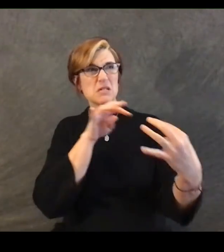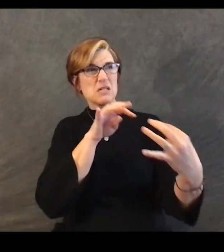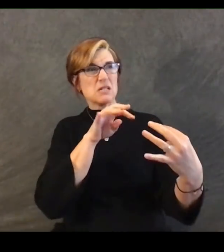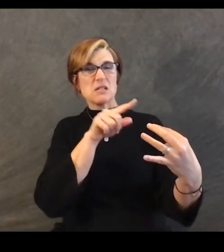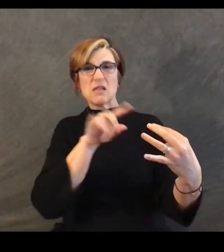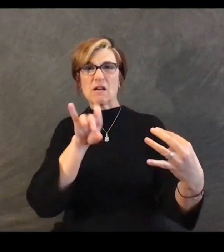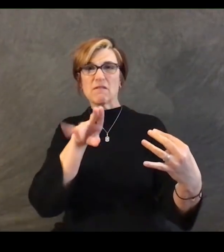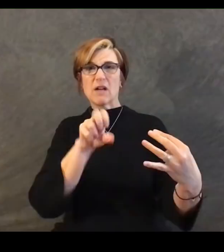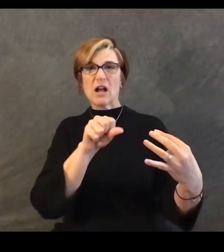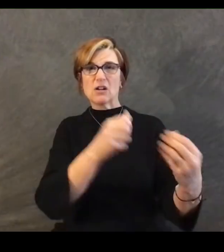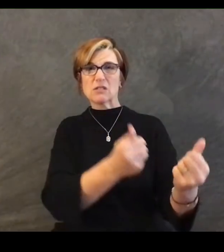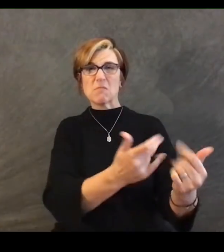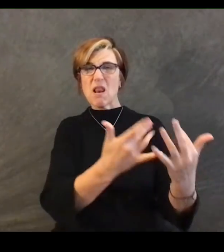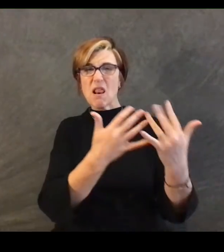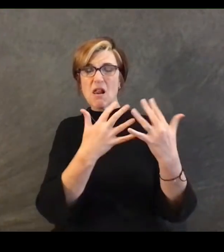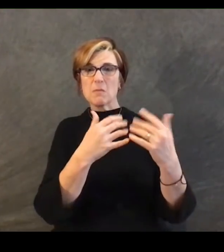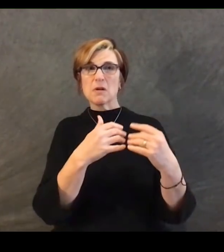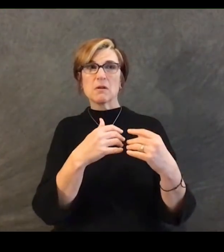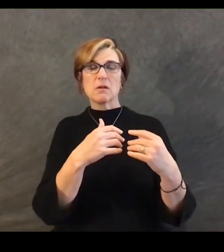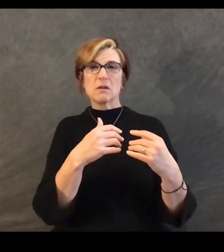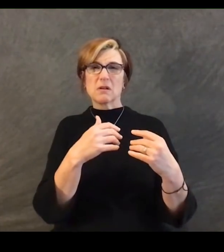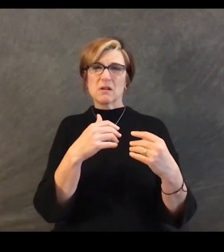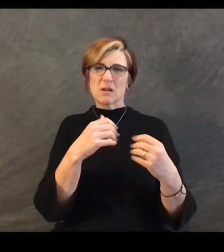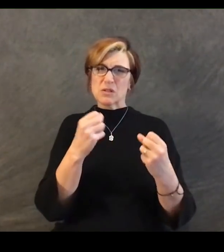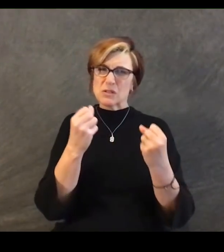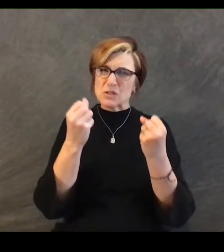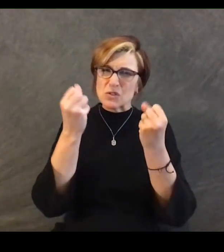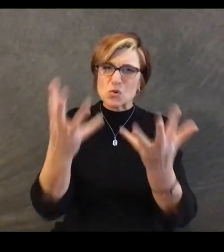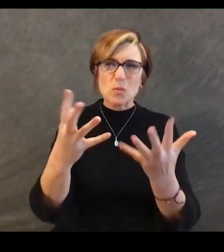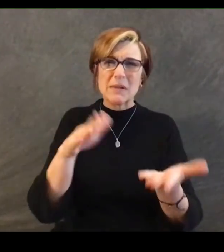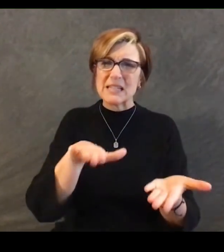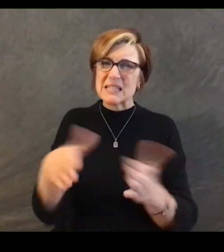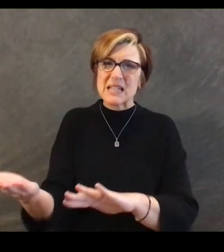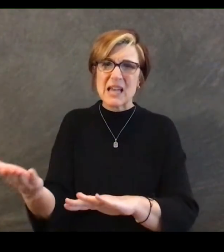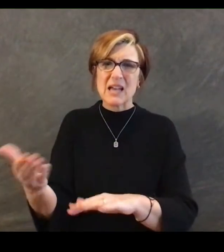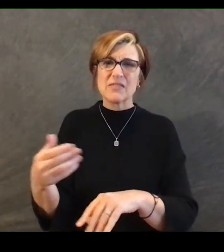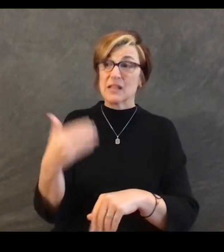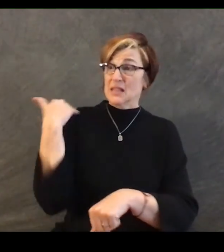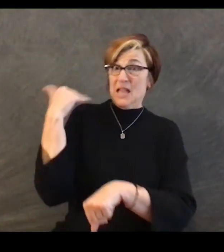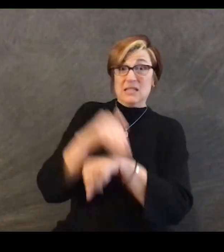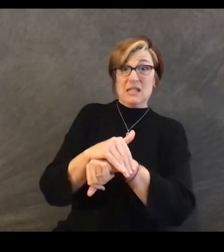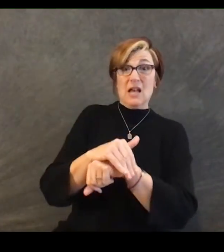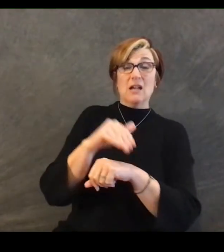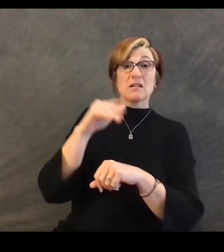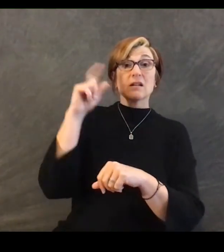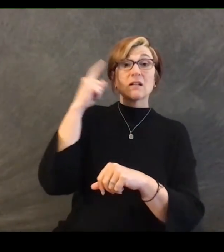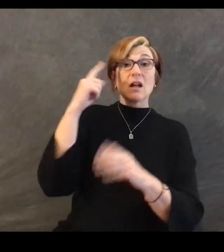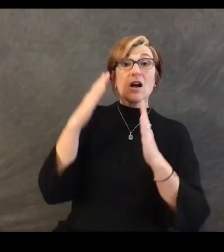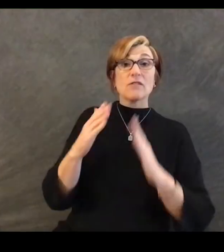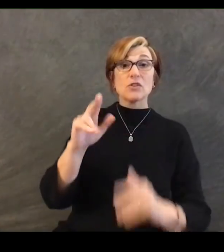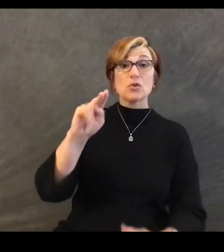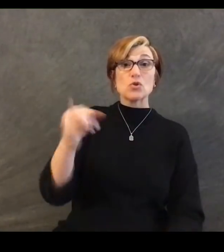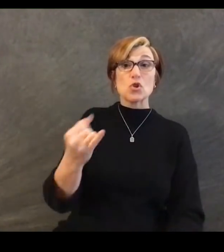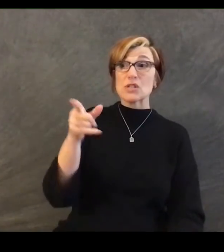Governor Murphy of New Jersey say 29 people died today meaning yesterday and